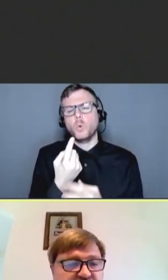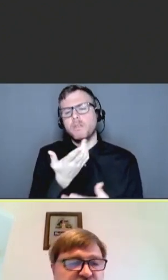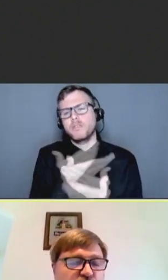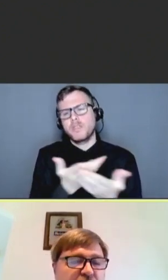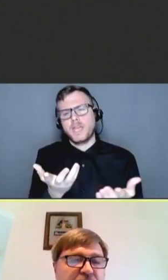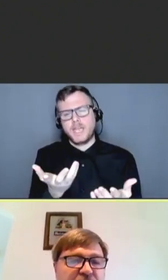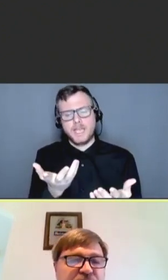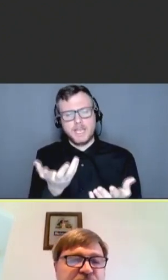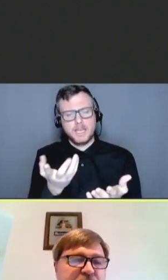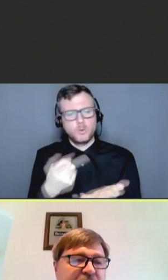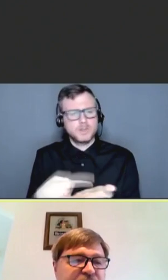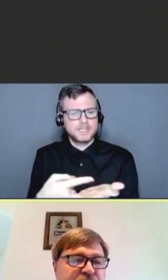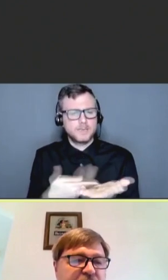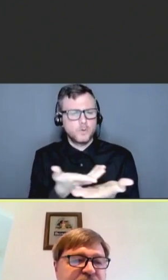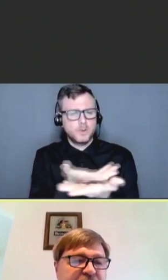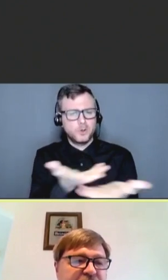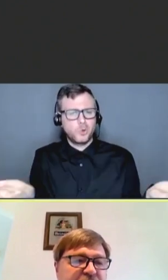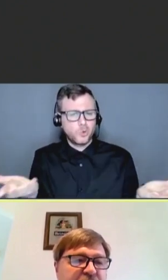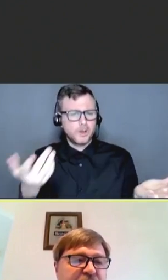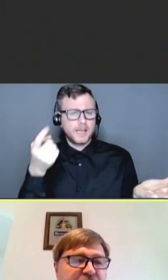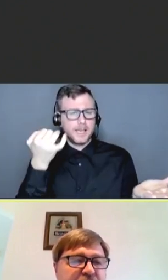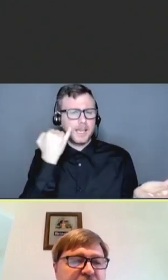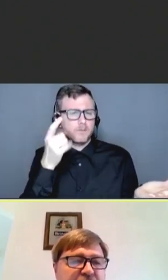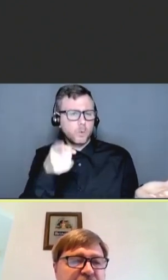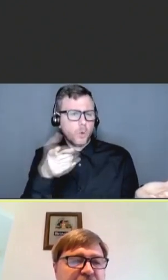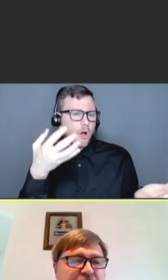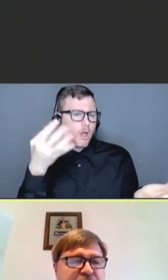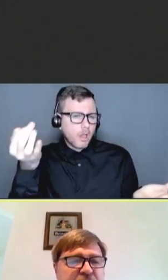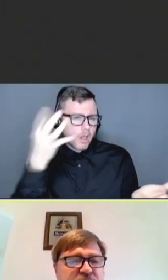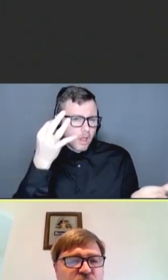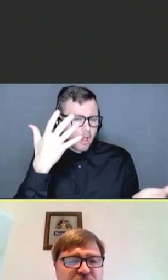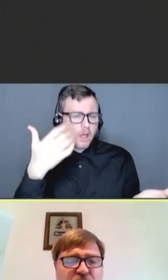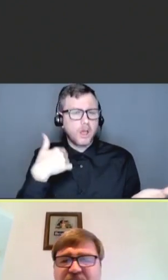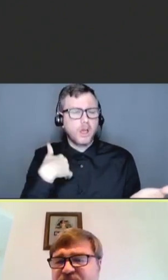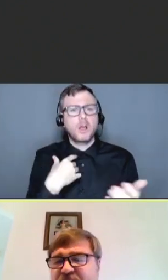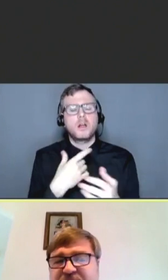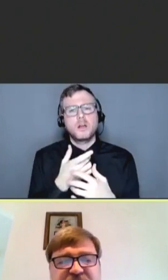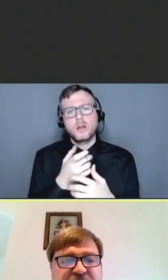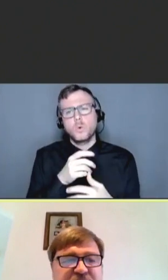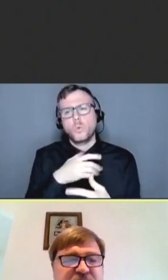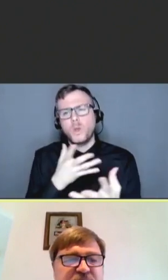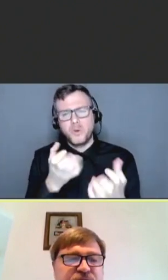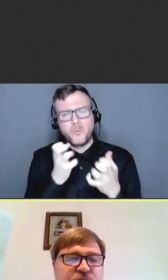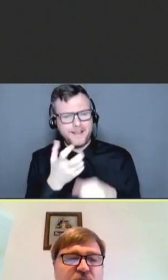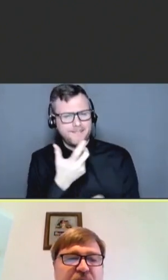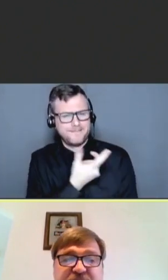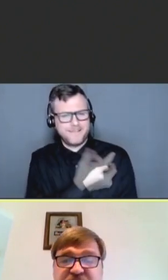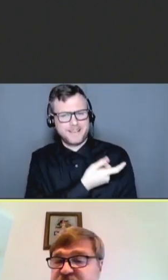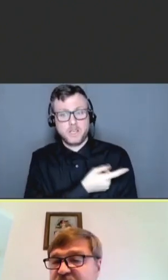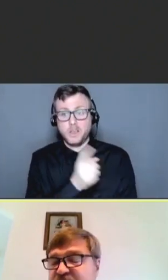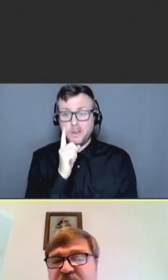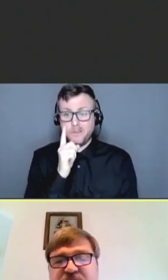as well, if people have thoughts on it, are, do we want vaccines for existing diseases,